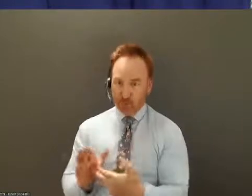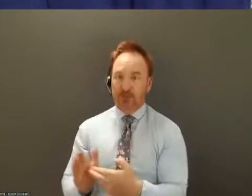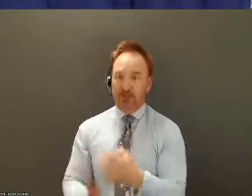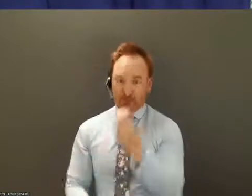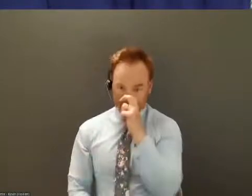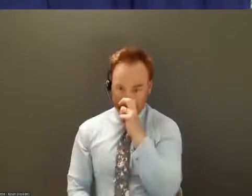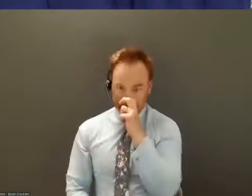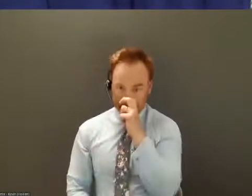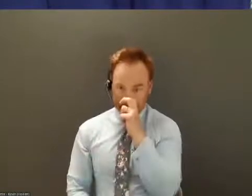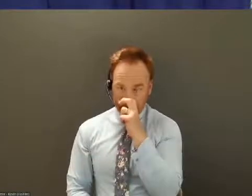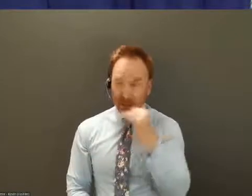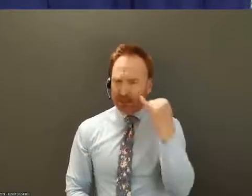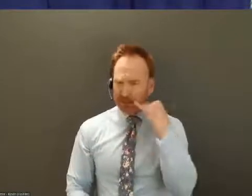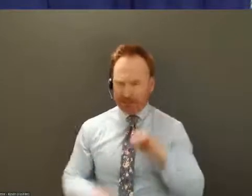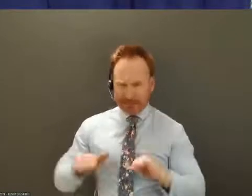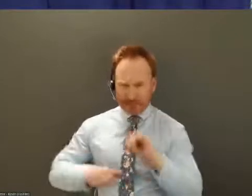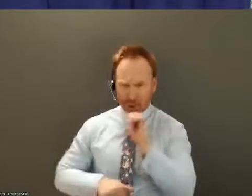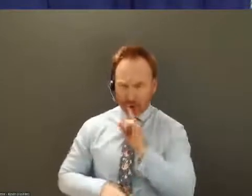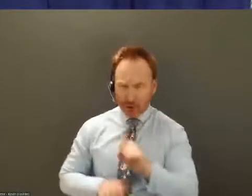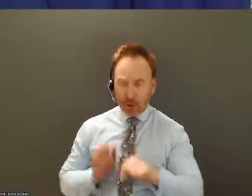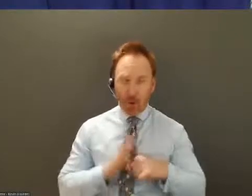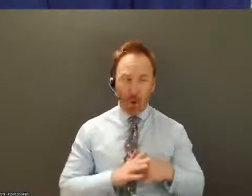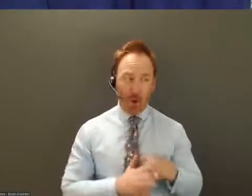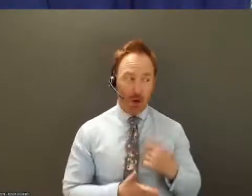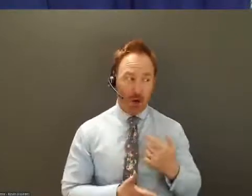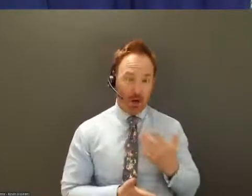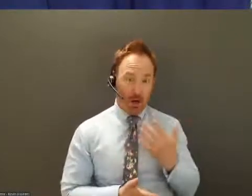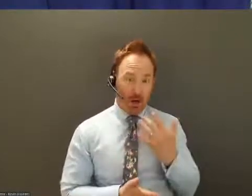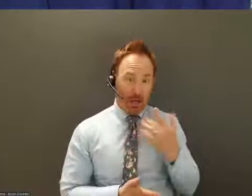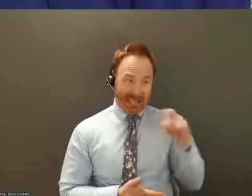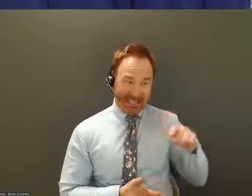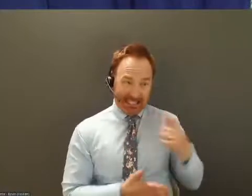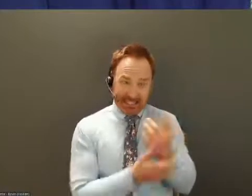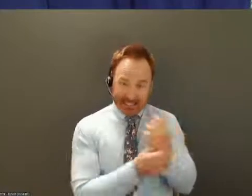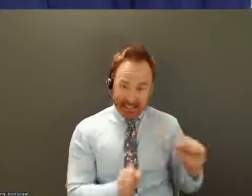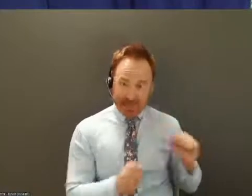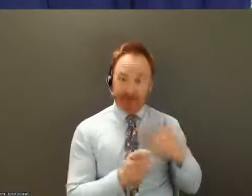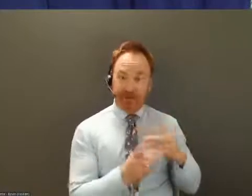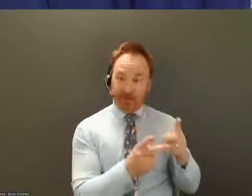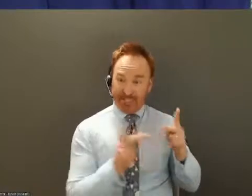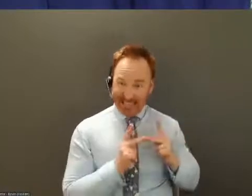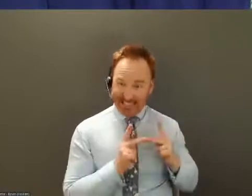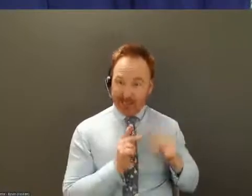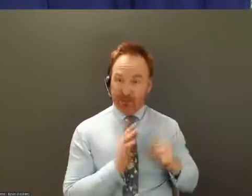existing capacity if needed. We can deploy rapid testing